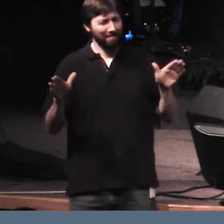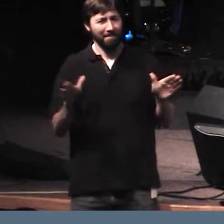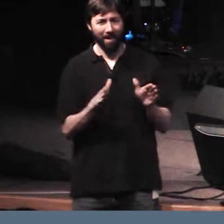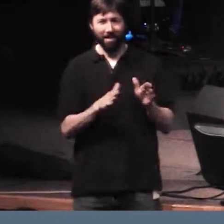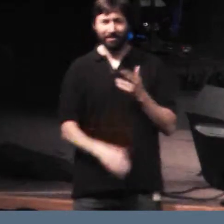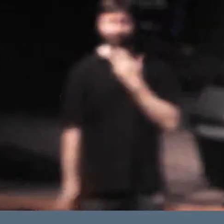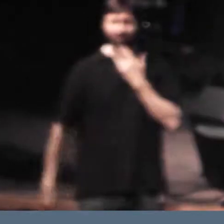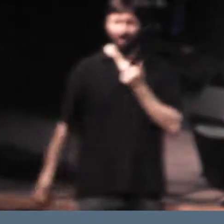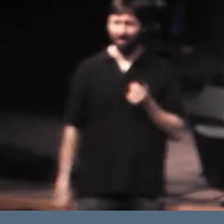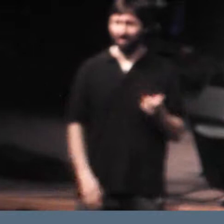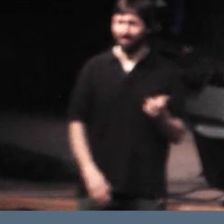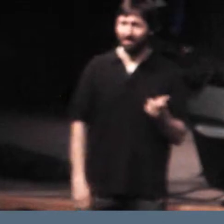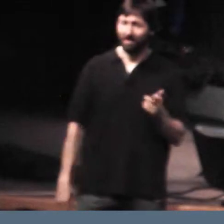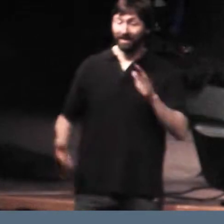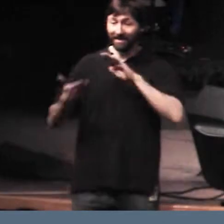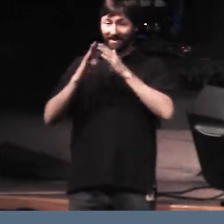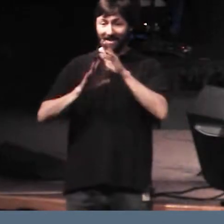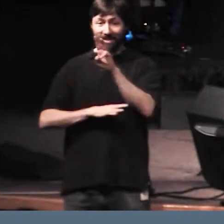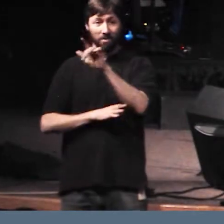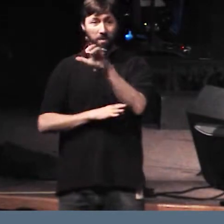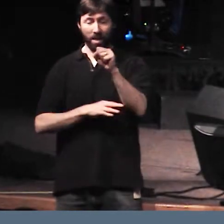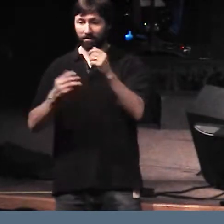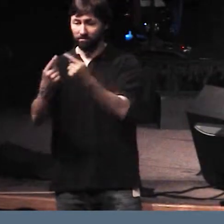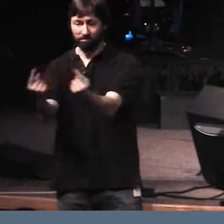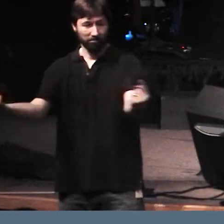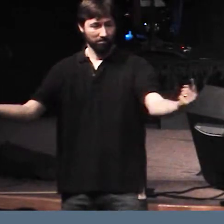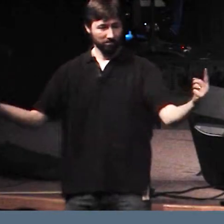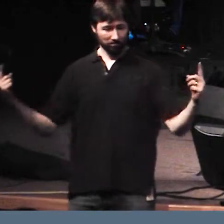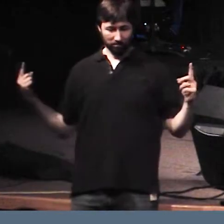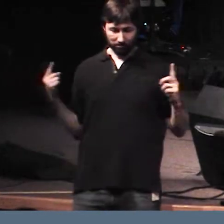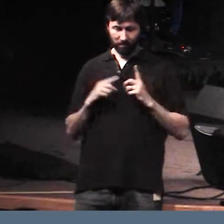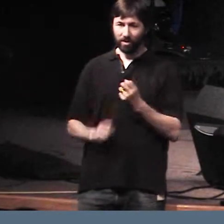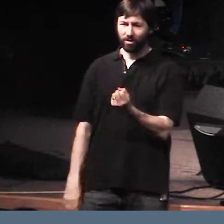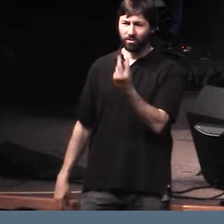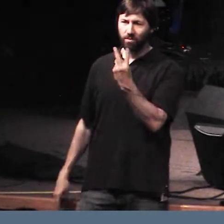the city walls are only about twelve acres and so it's not a big